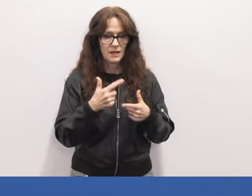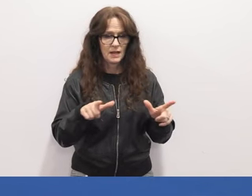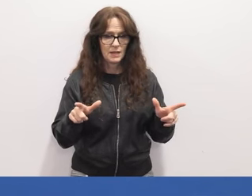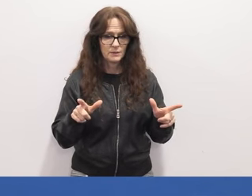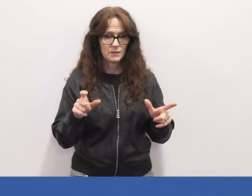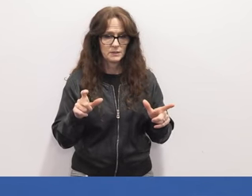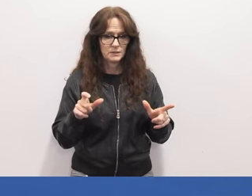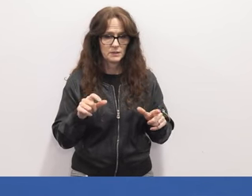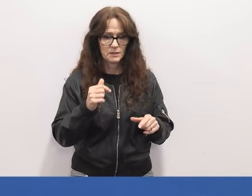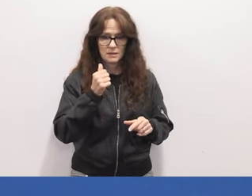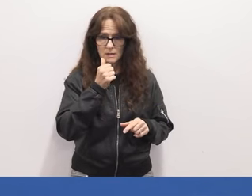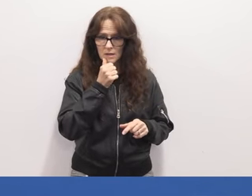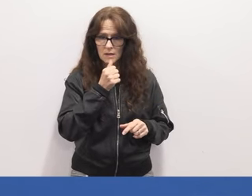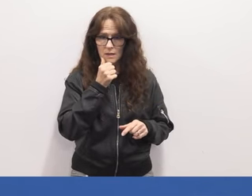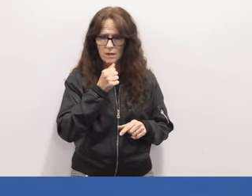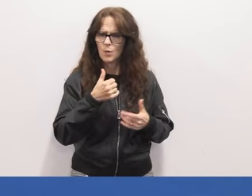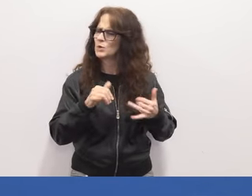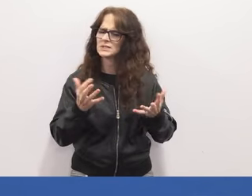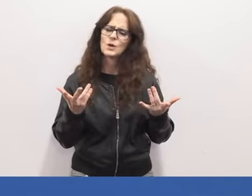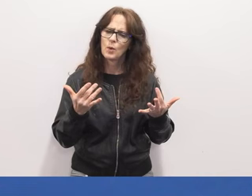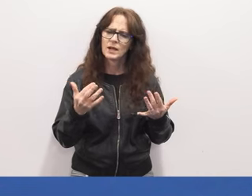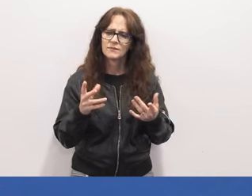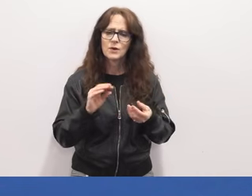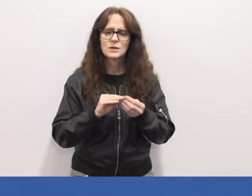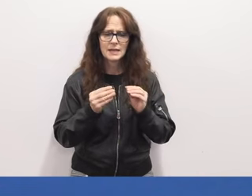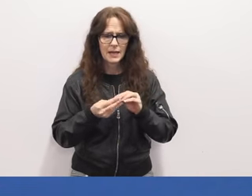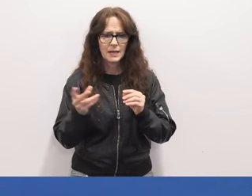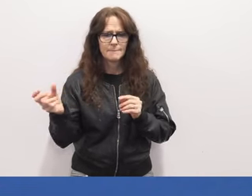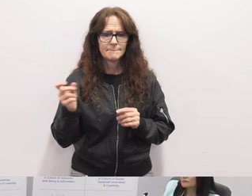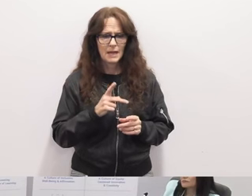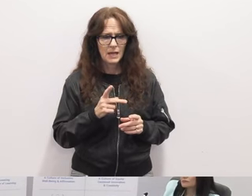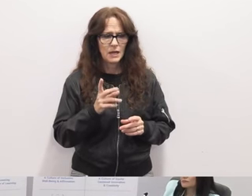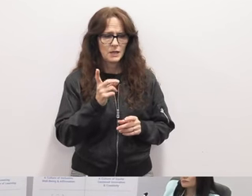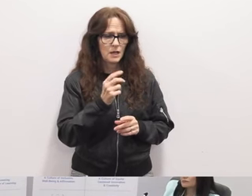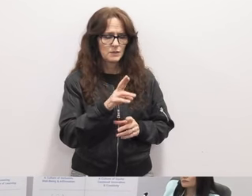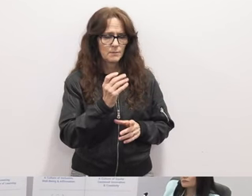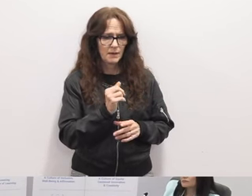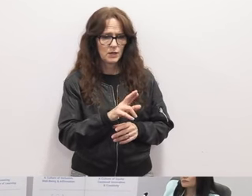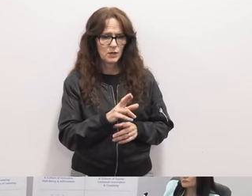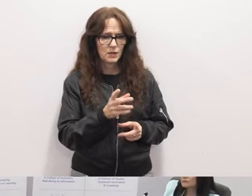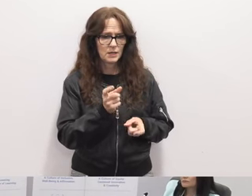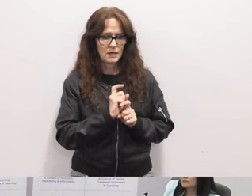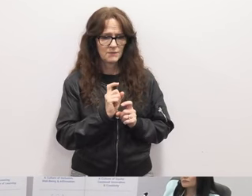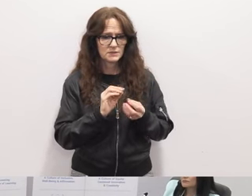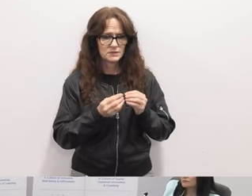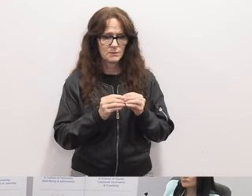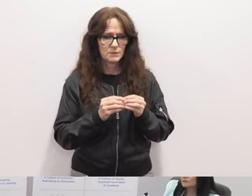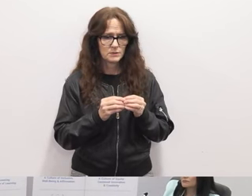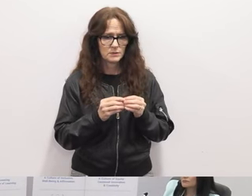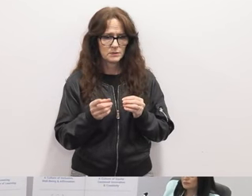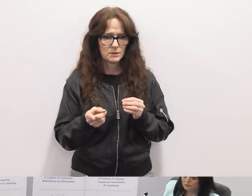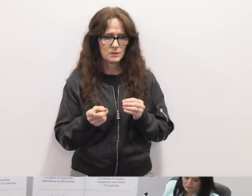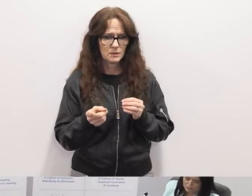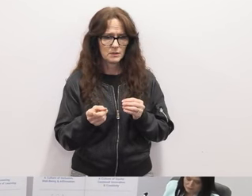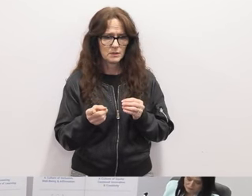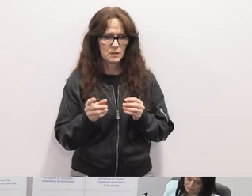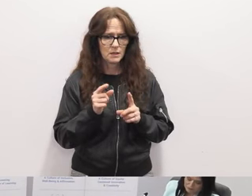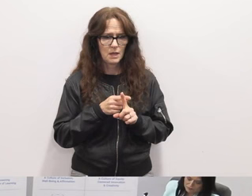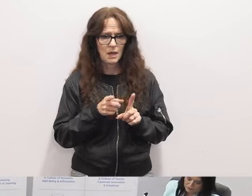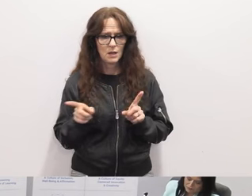Well, we're still waiting for data back on. I mean, Dr. Baker gave us data on, I think it would be an outlier to try to do around.